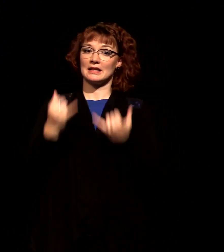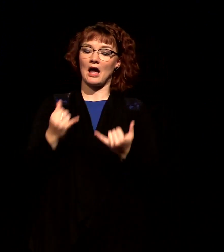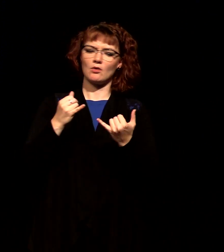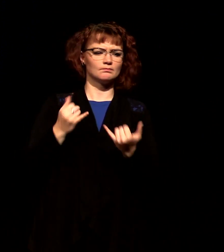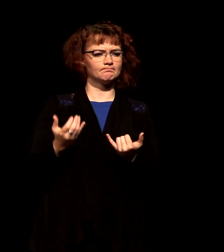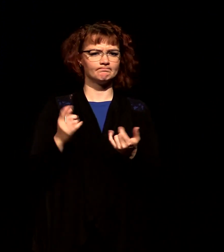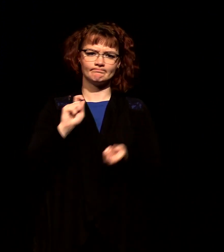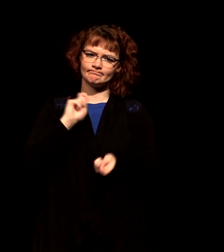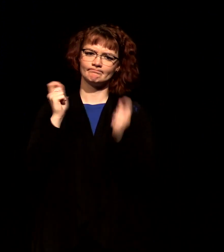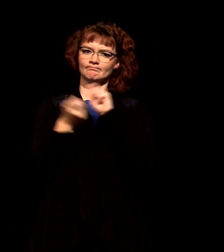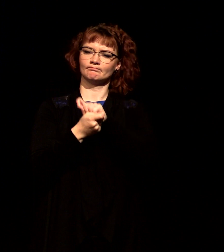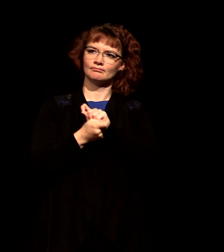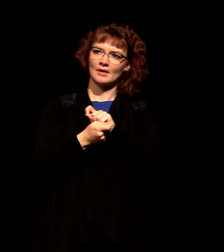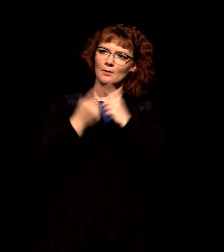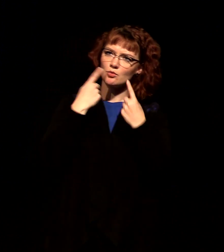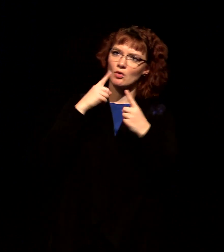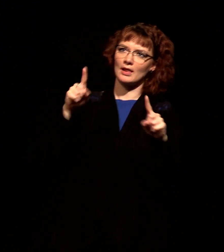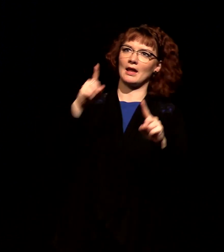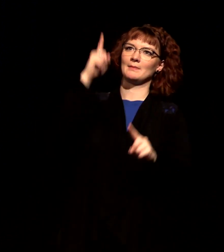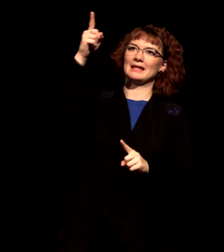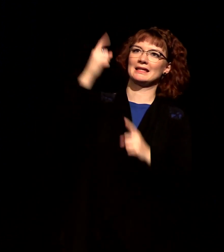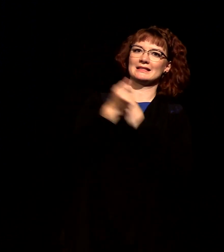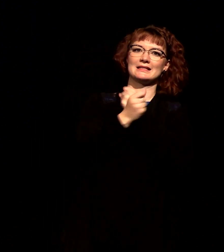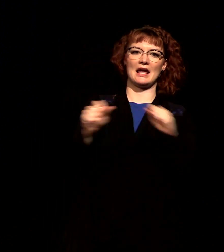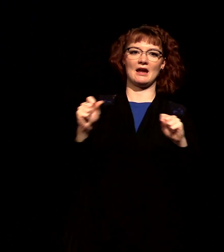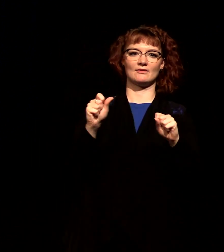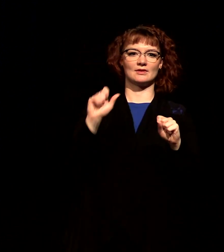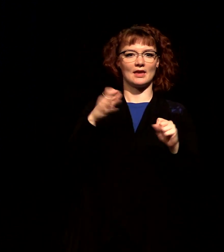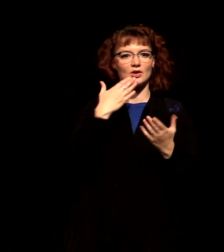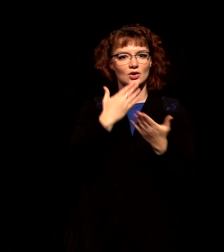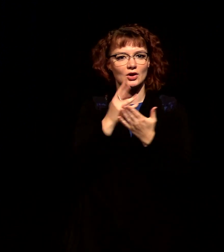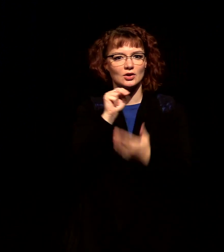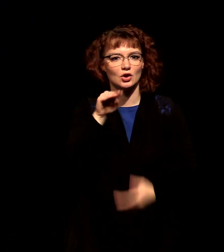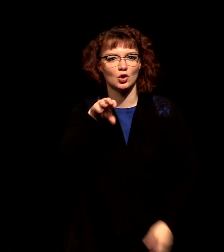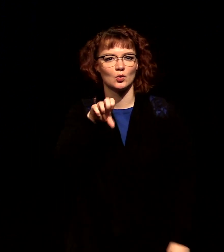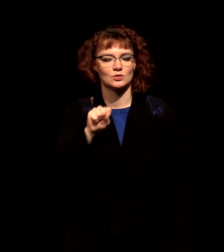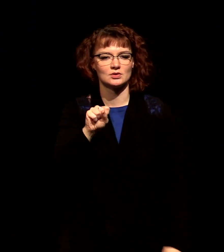maybe it's just being purposeful in recounting the ways that